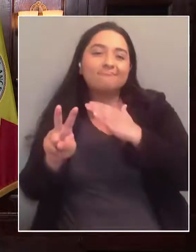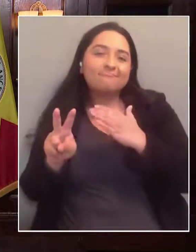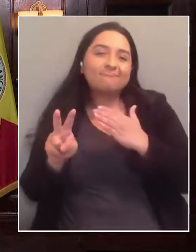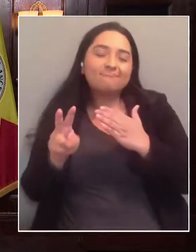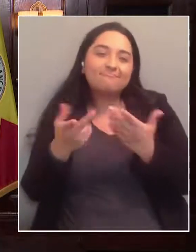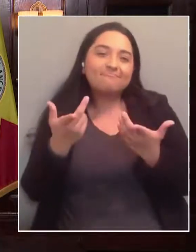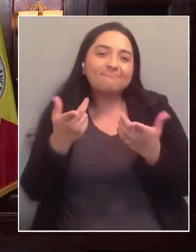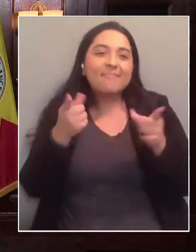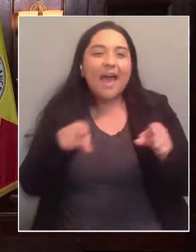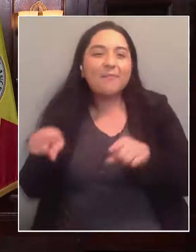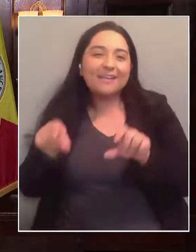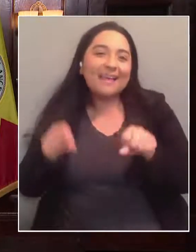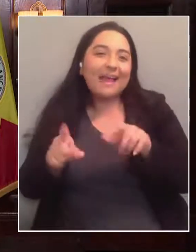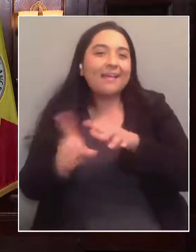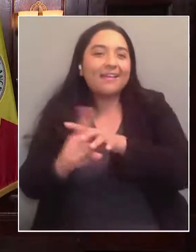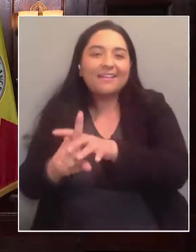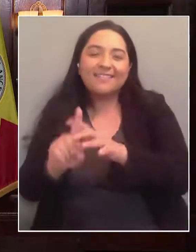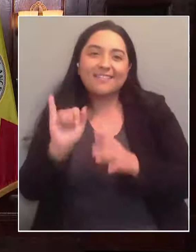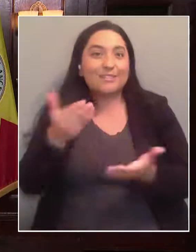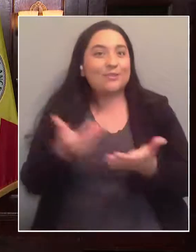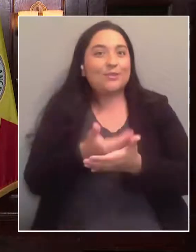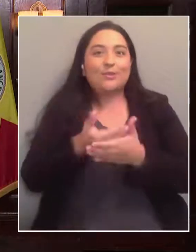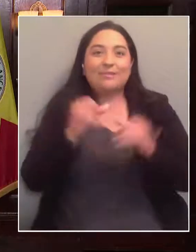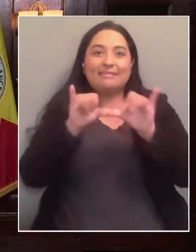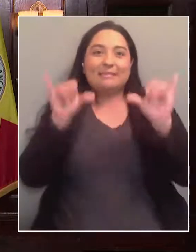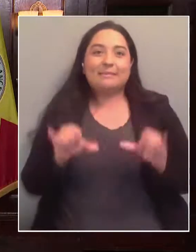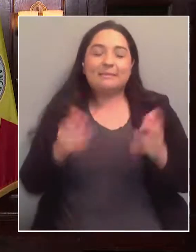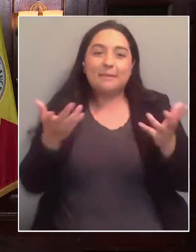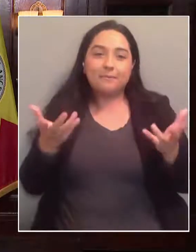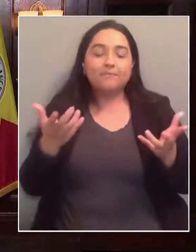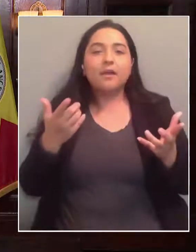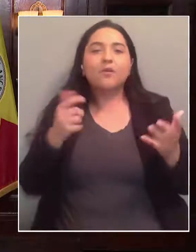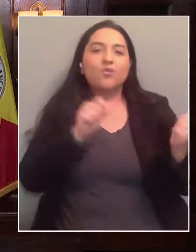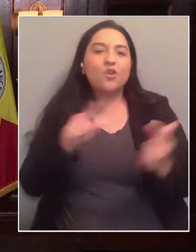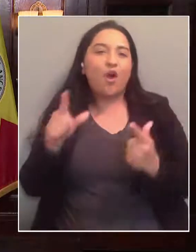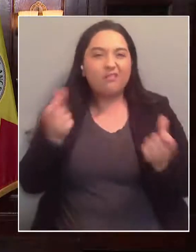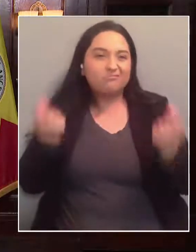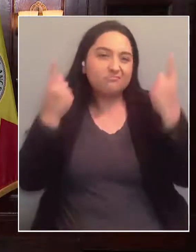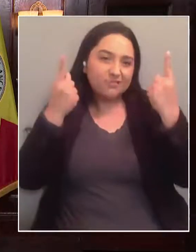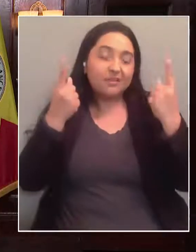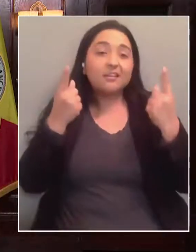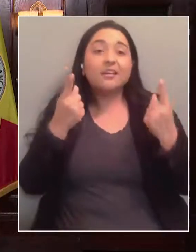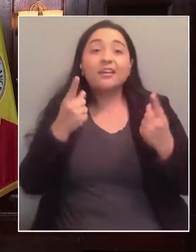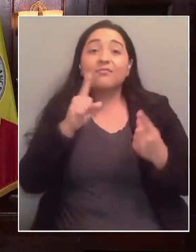THE INFORMATION OF WHOM IS ALL IN THE FIRST PLACE.